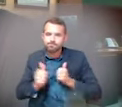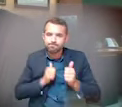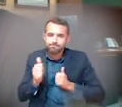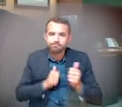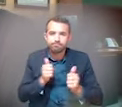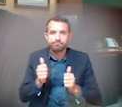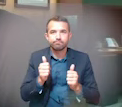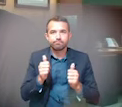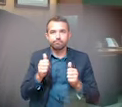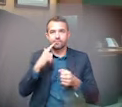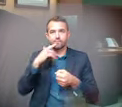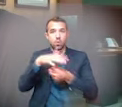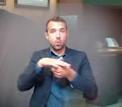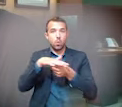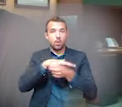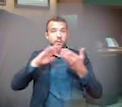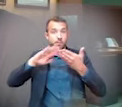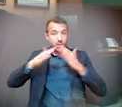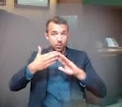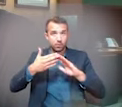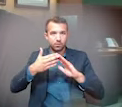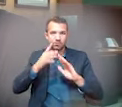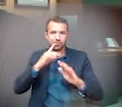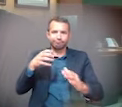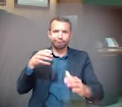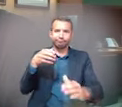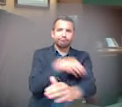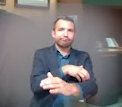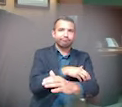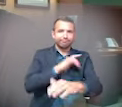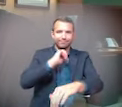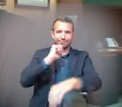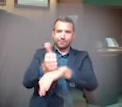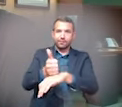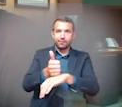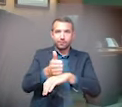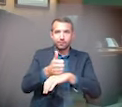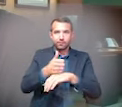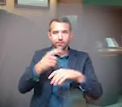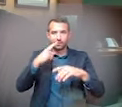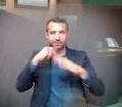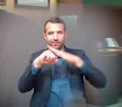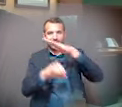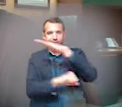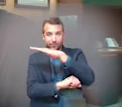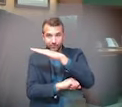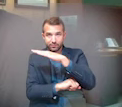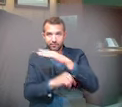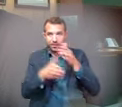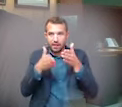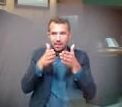how powerful those local municipalities are with respect to designing the infrastructure that's going to either allow us to fully participate